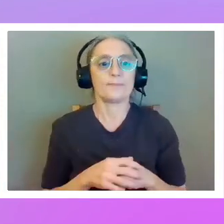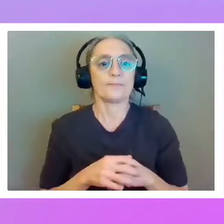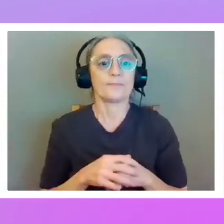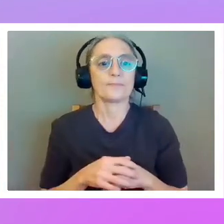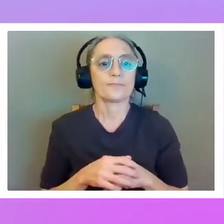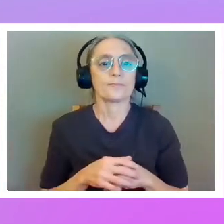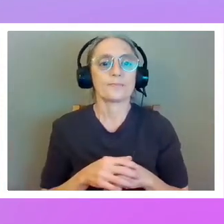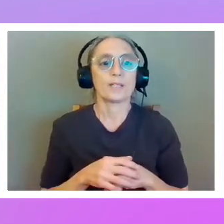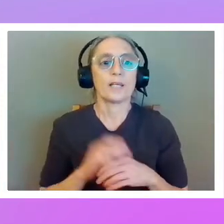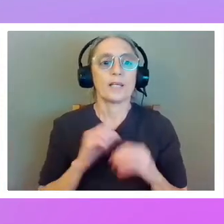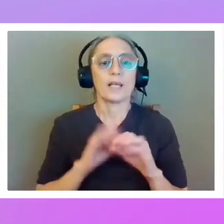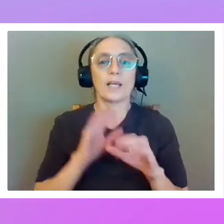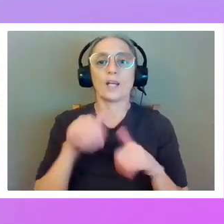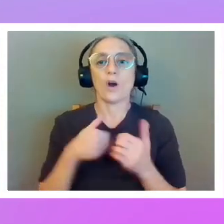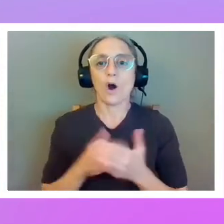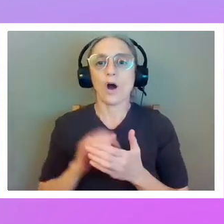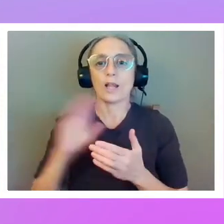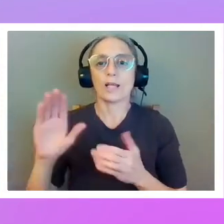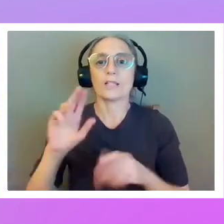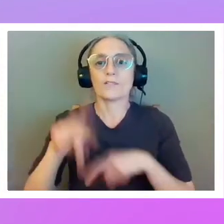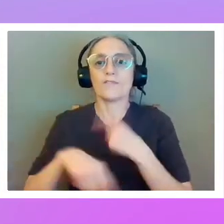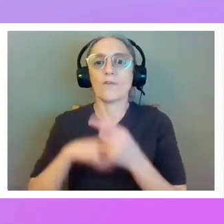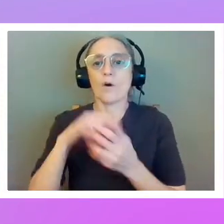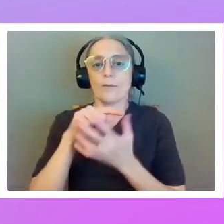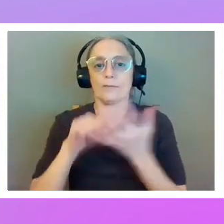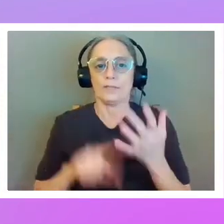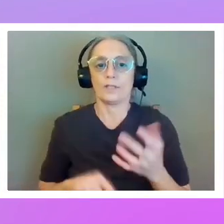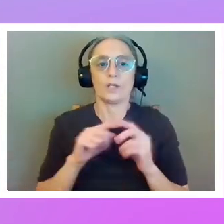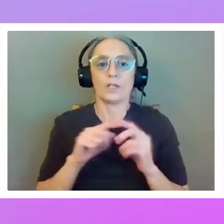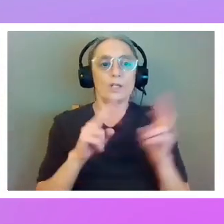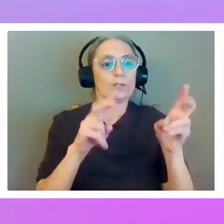in all its forms to quote Kat Holmes,